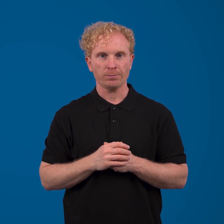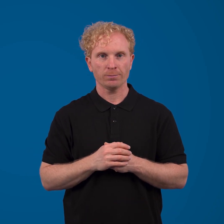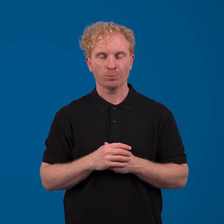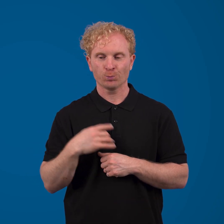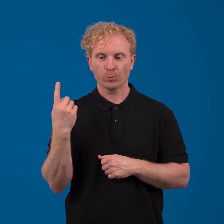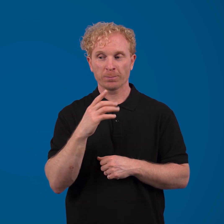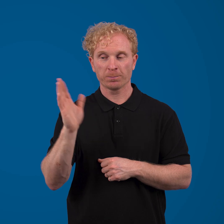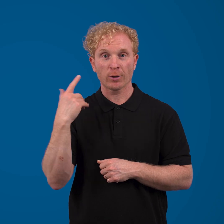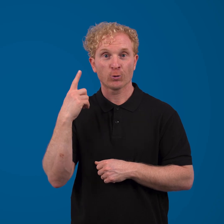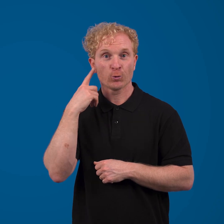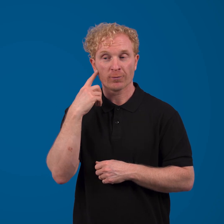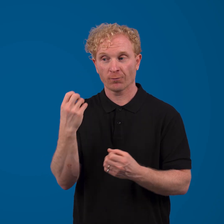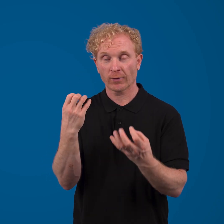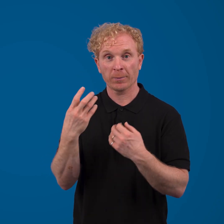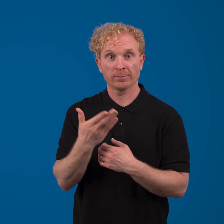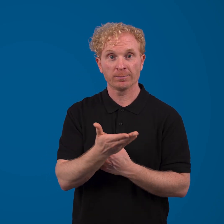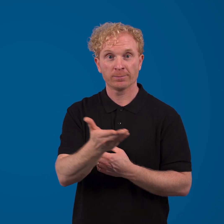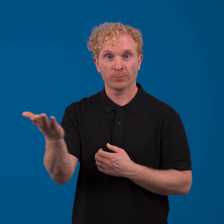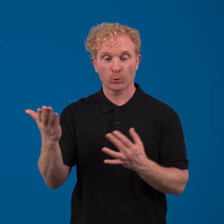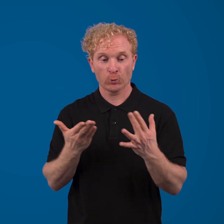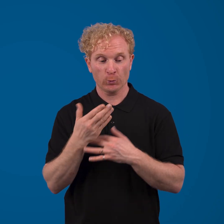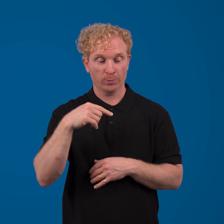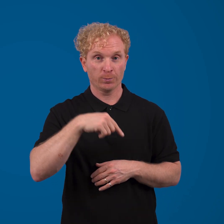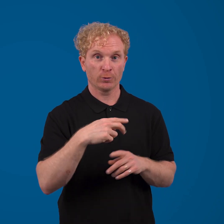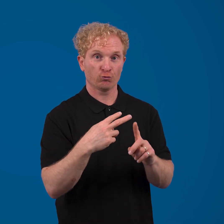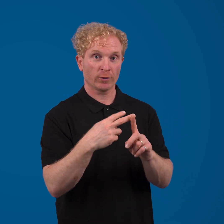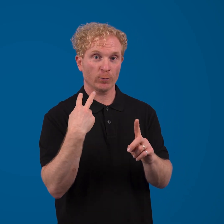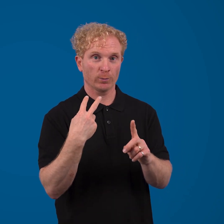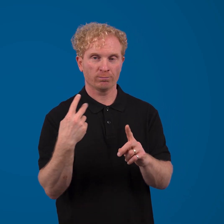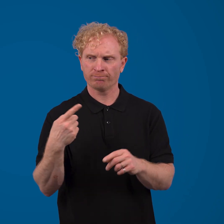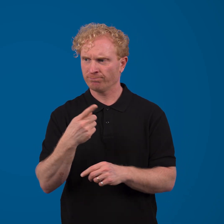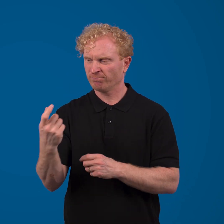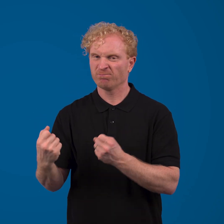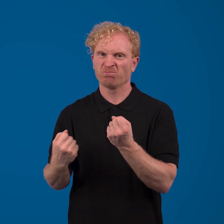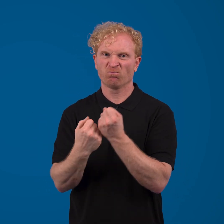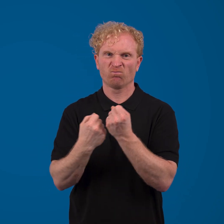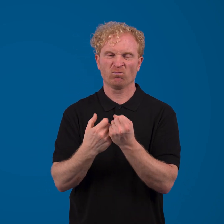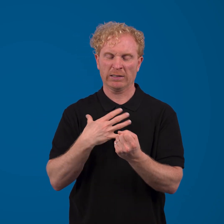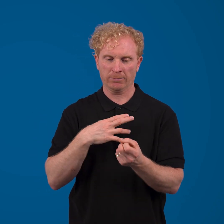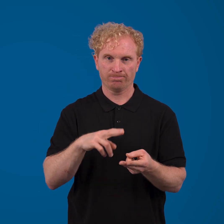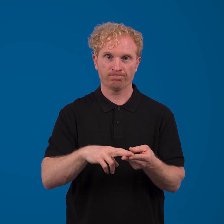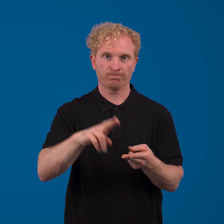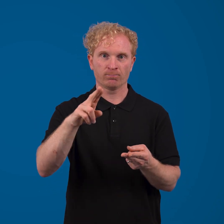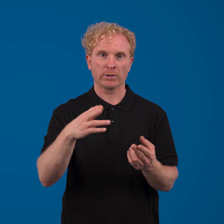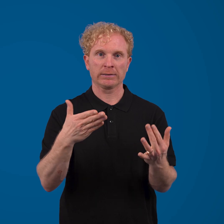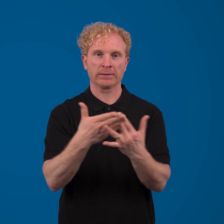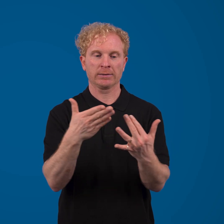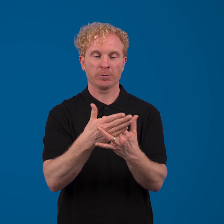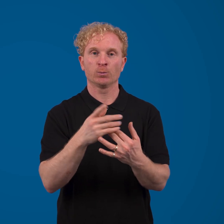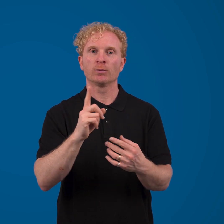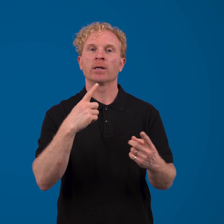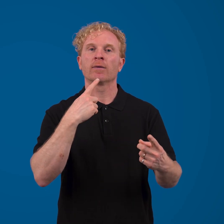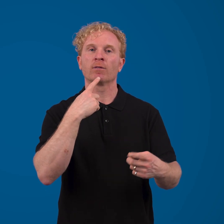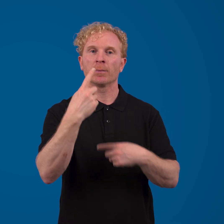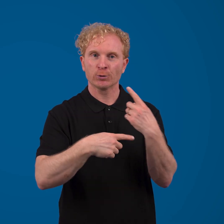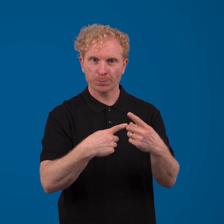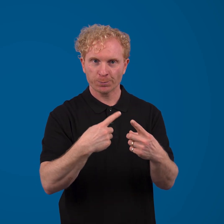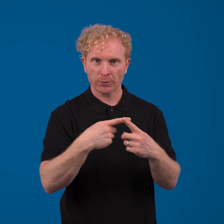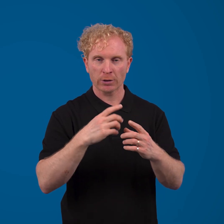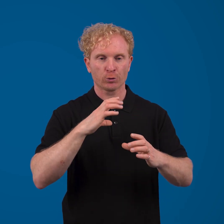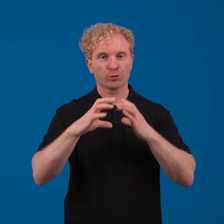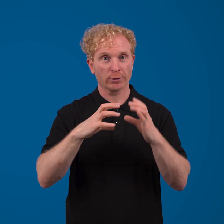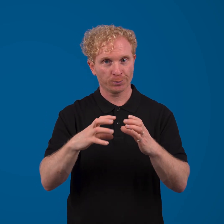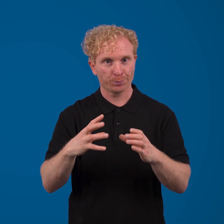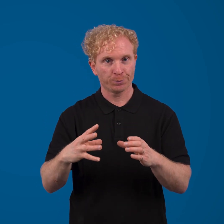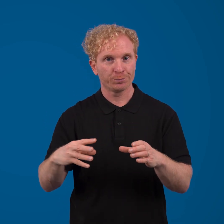We heard feedback across the Review supporting increasing accessible information and communication,